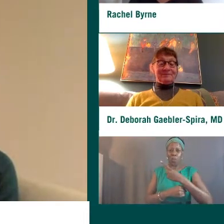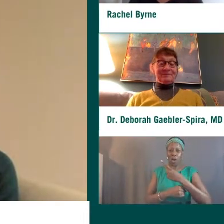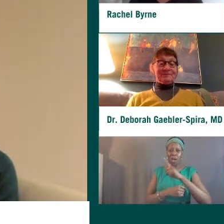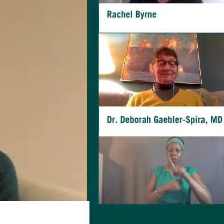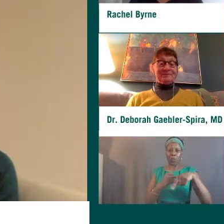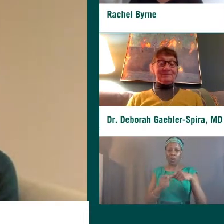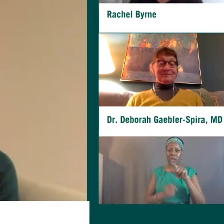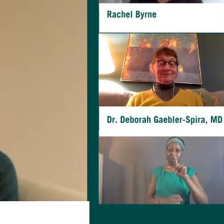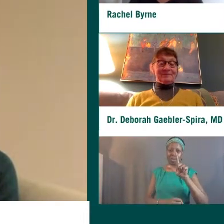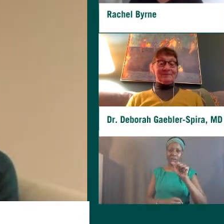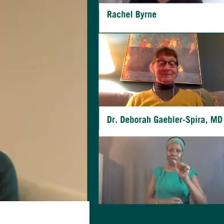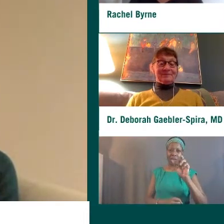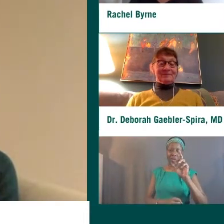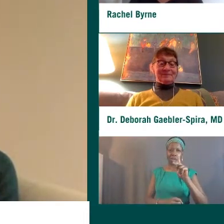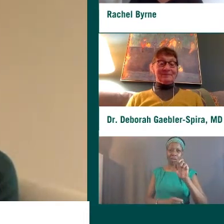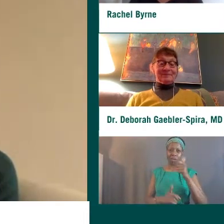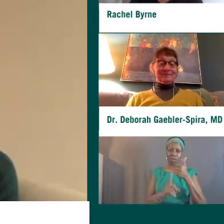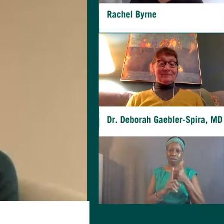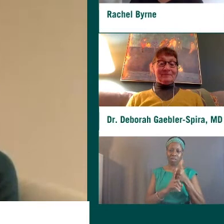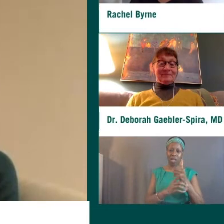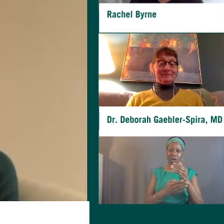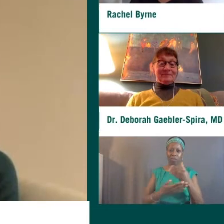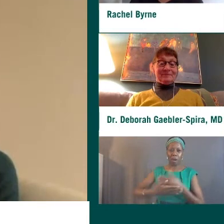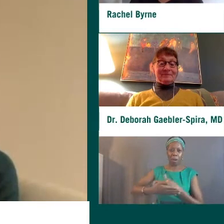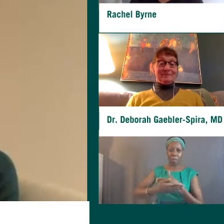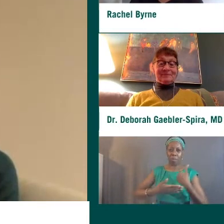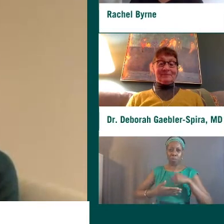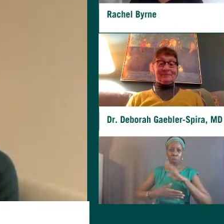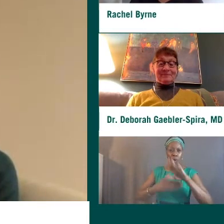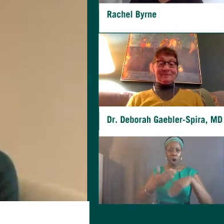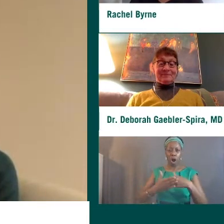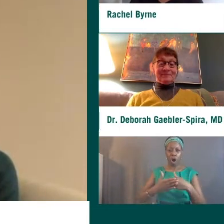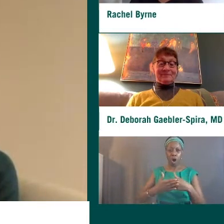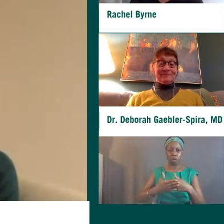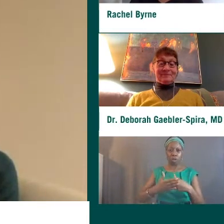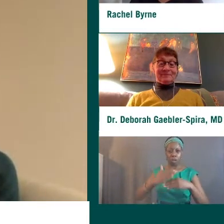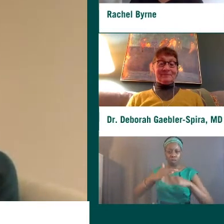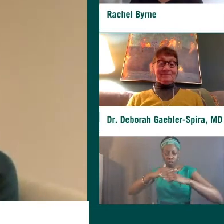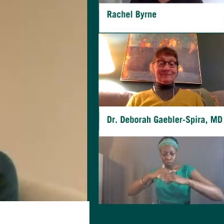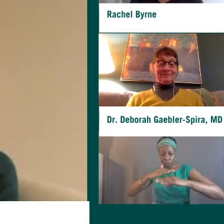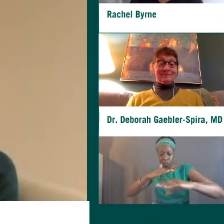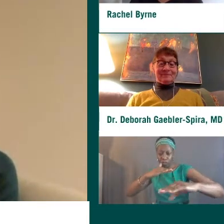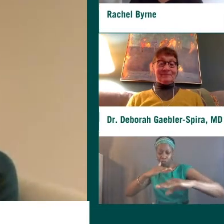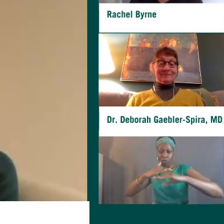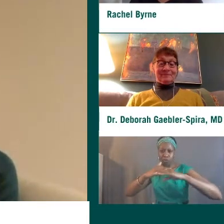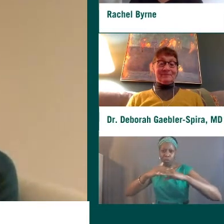and just work on movement. And those were some of the things that were mentioned to us